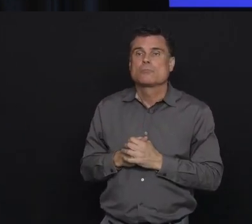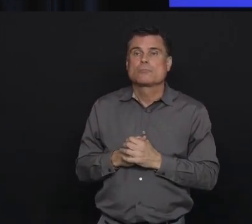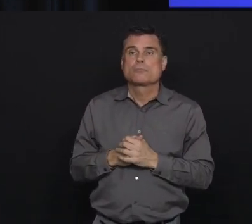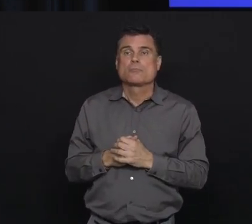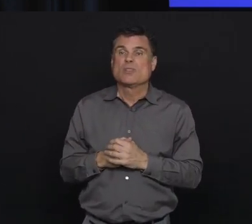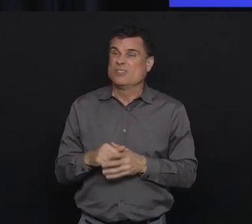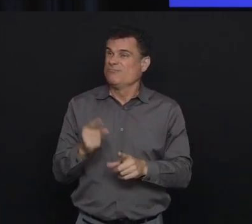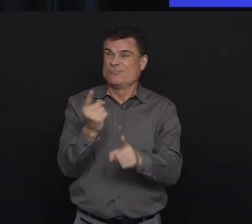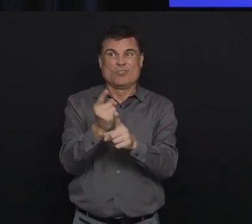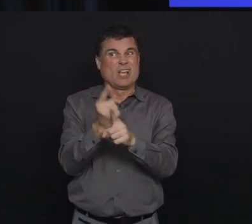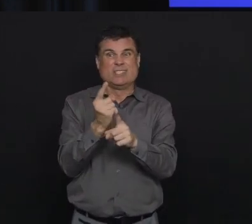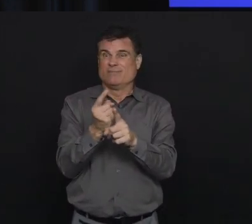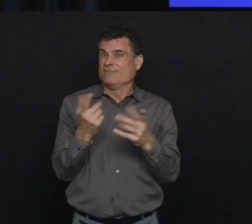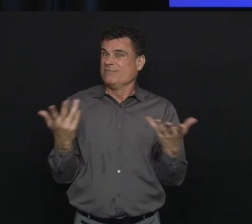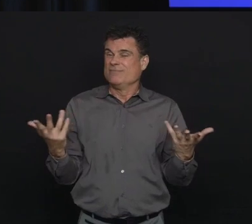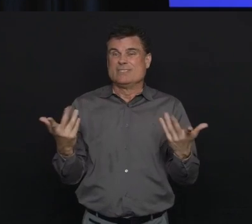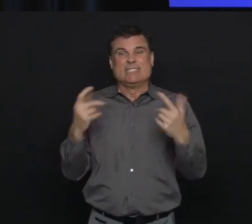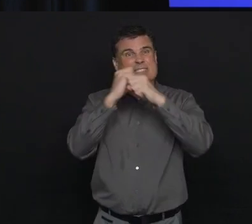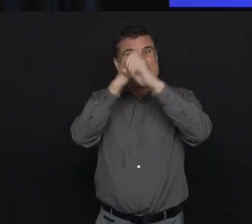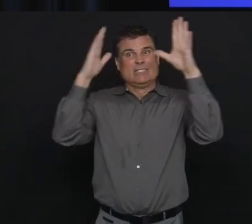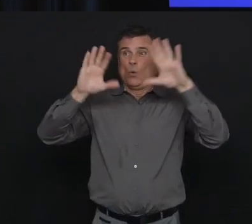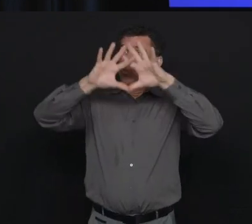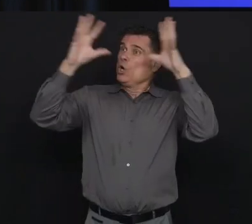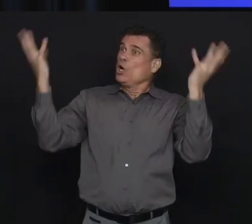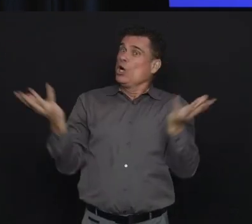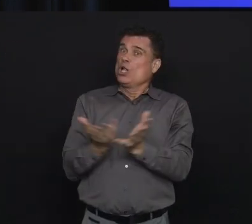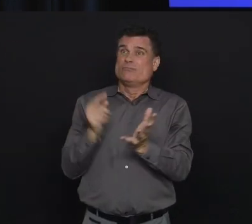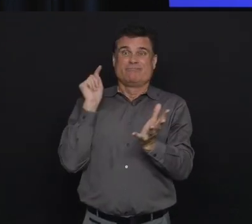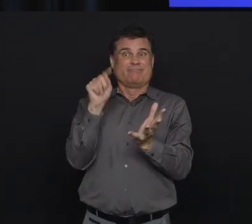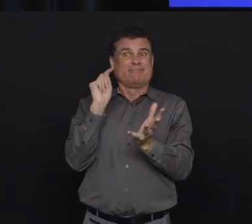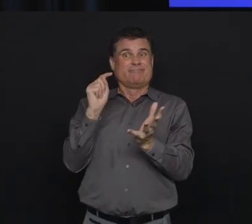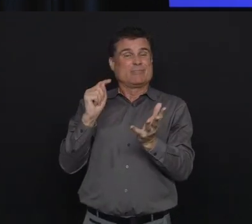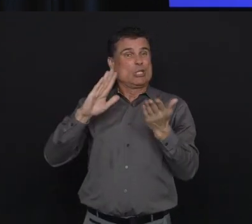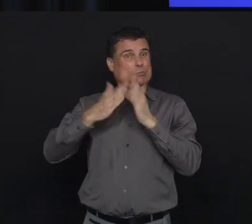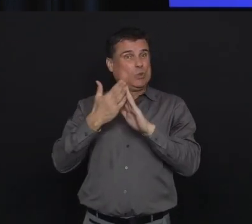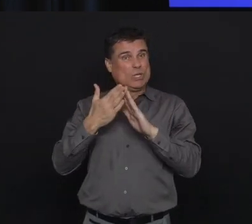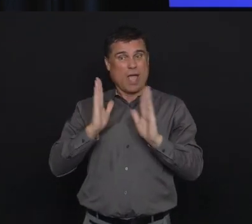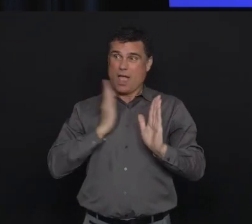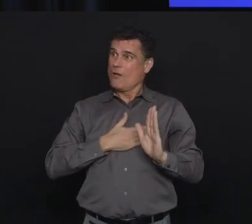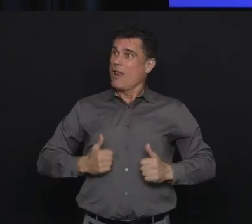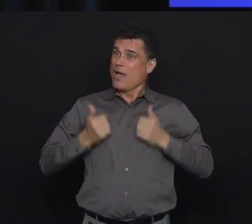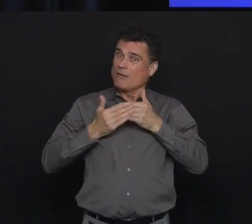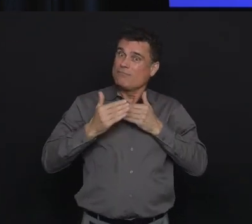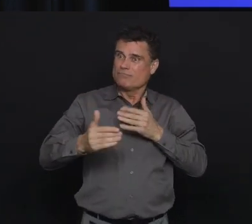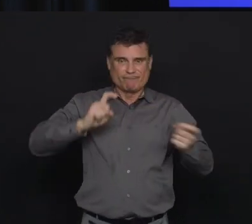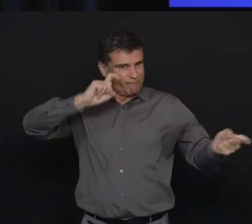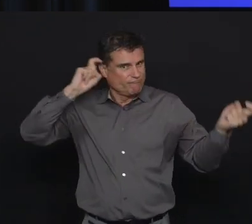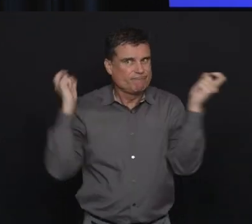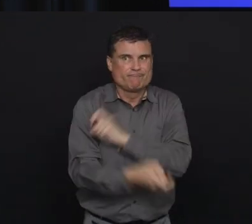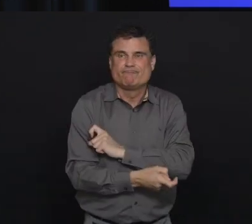I think it's an understatement to say, but our club bulk community has changed in ways we could not have imagined a few weeks